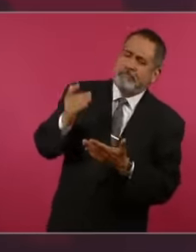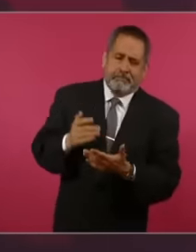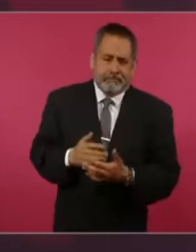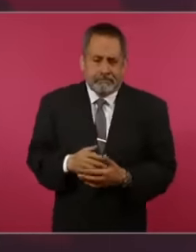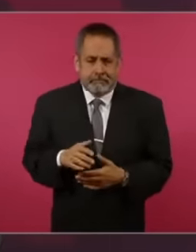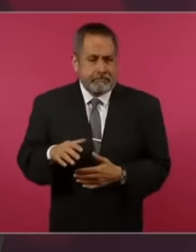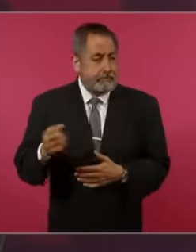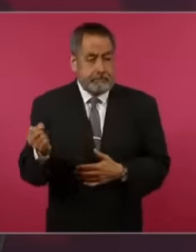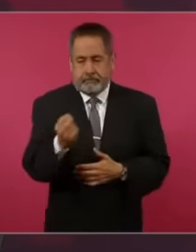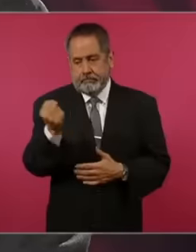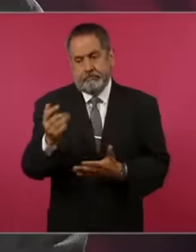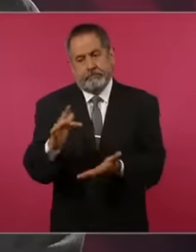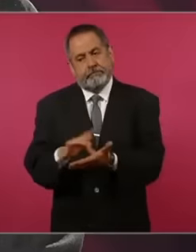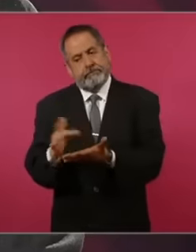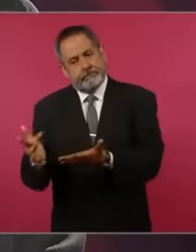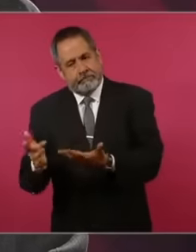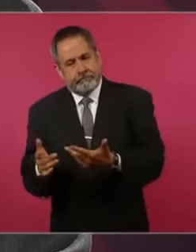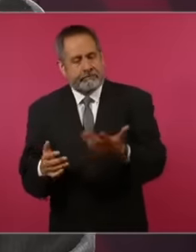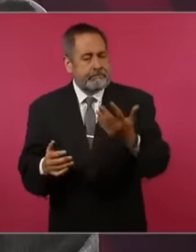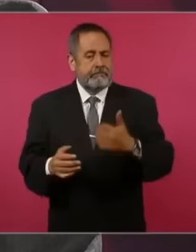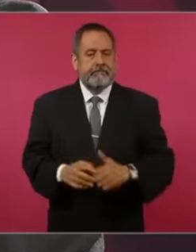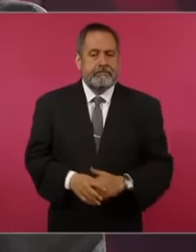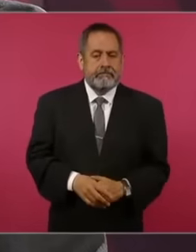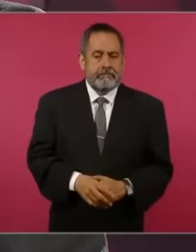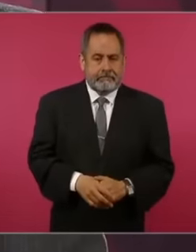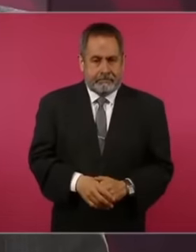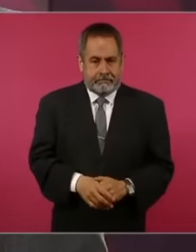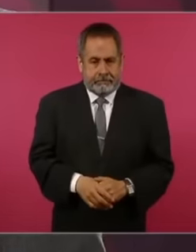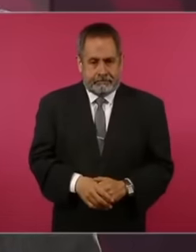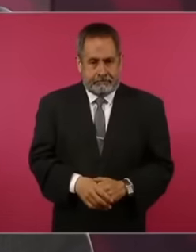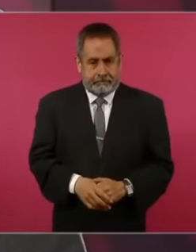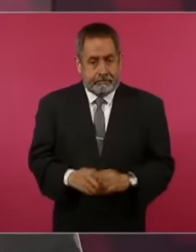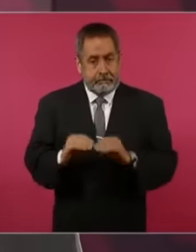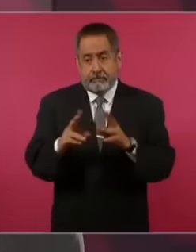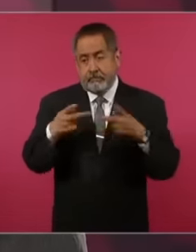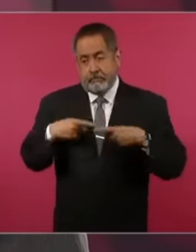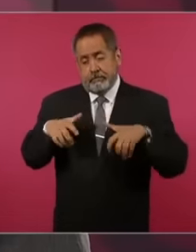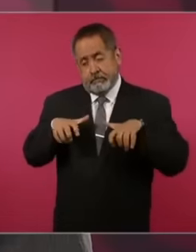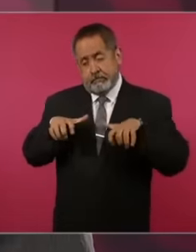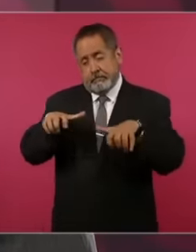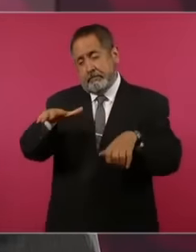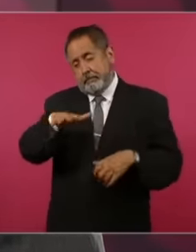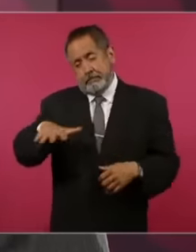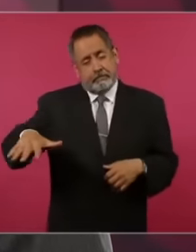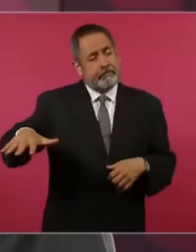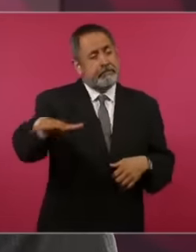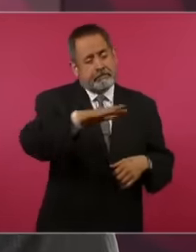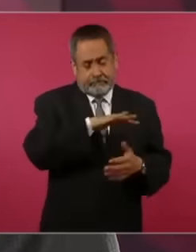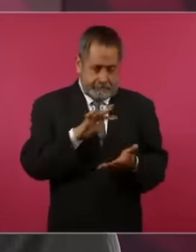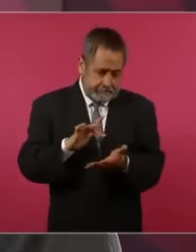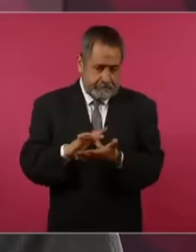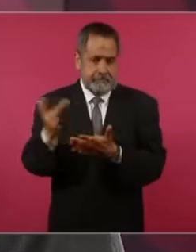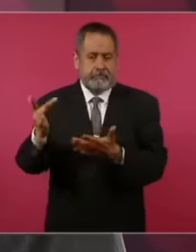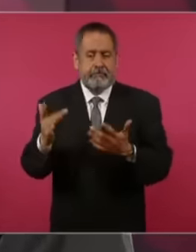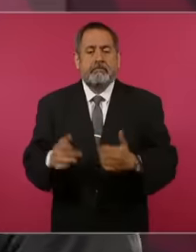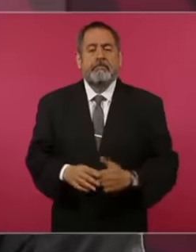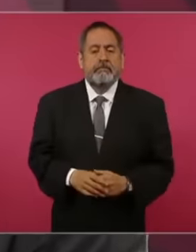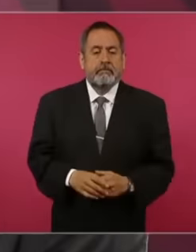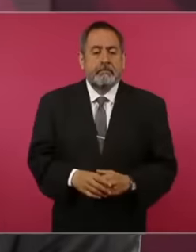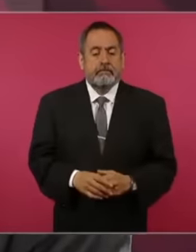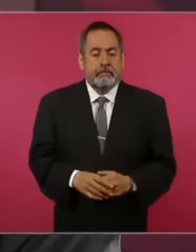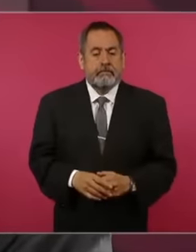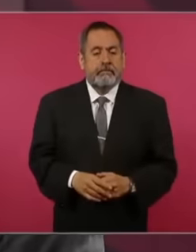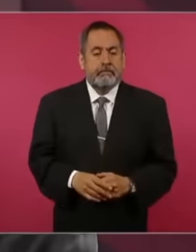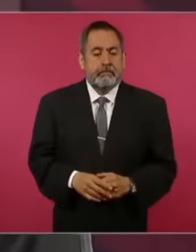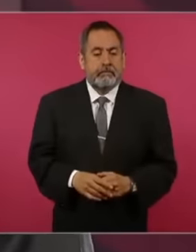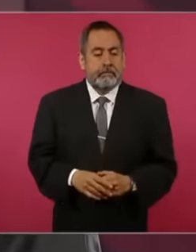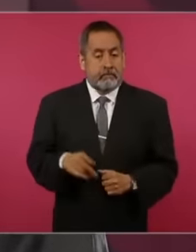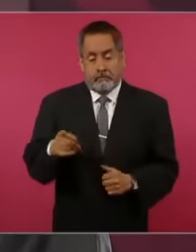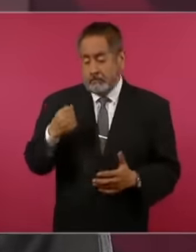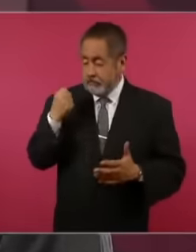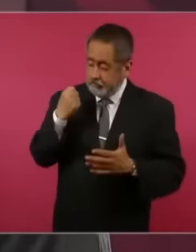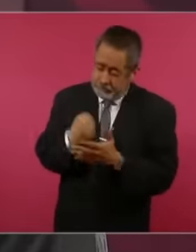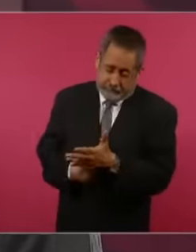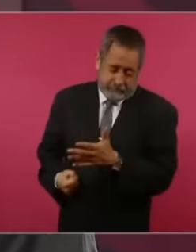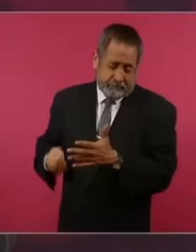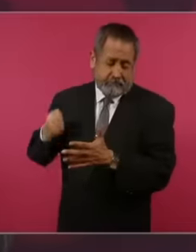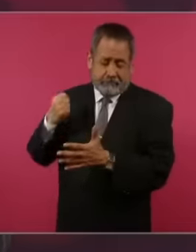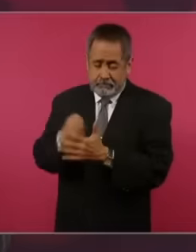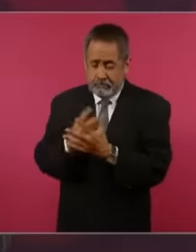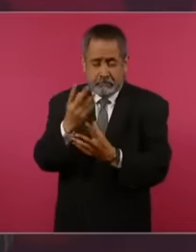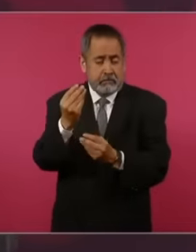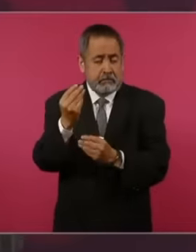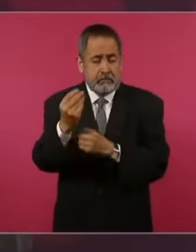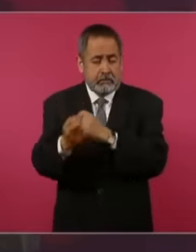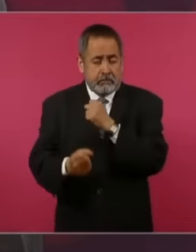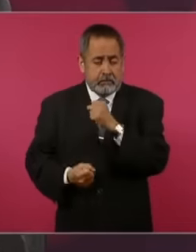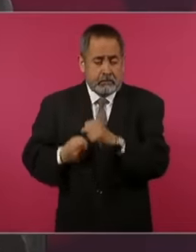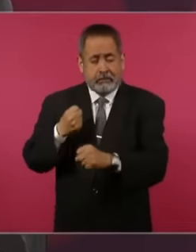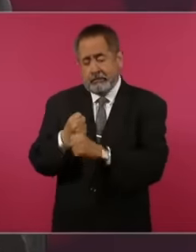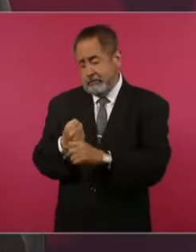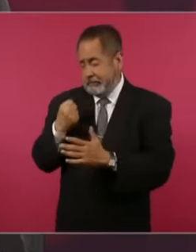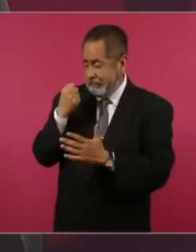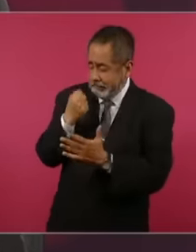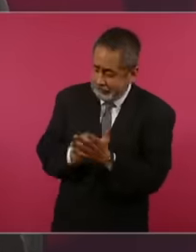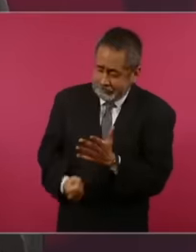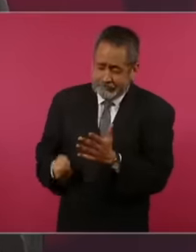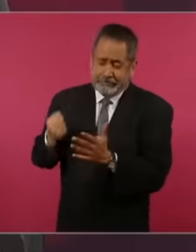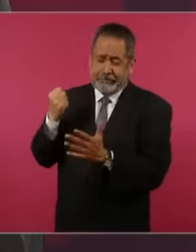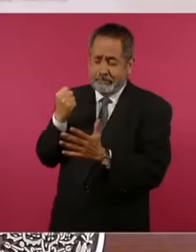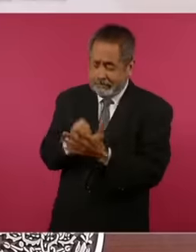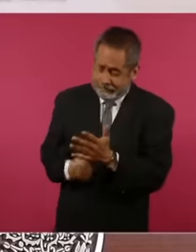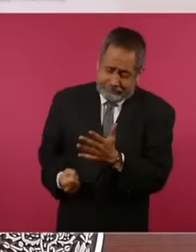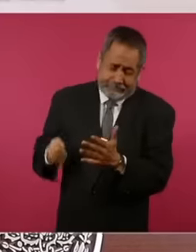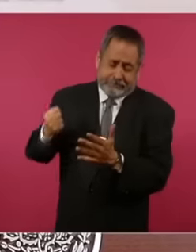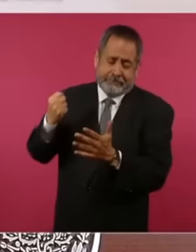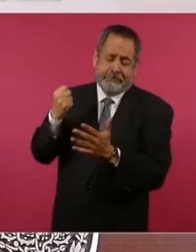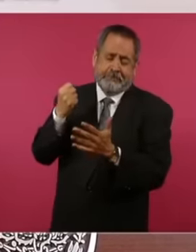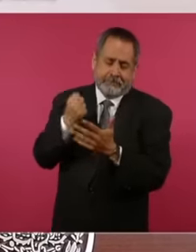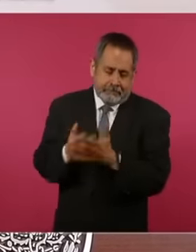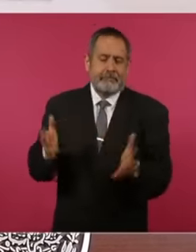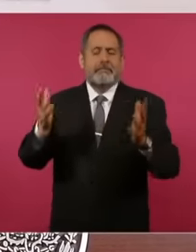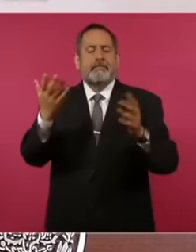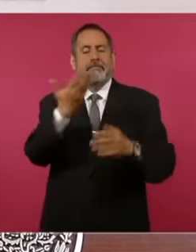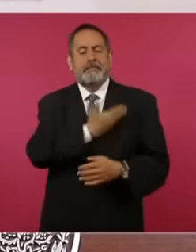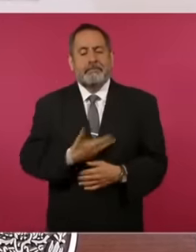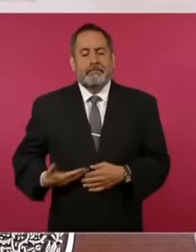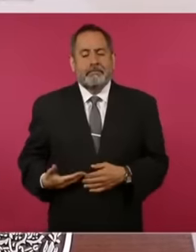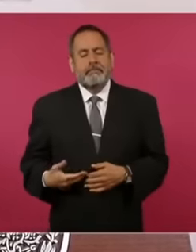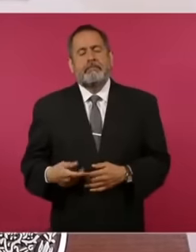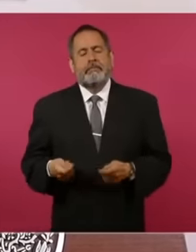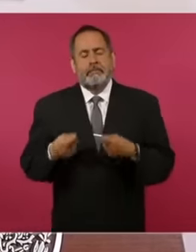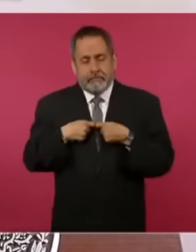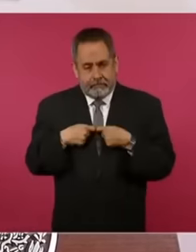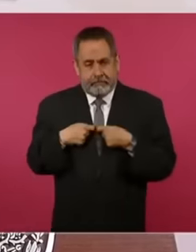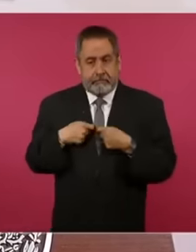of course, the people, because it was a struggle that lasted many years, was very difficult,